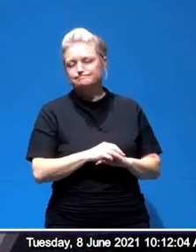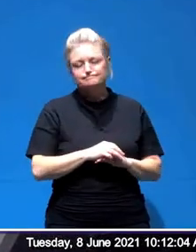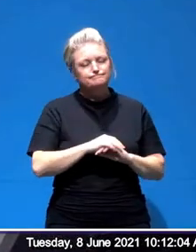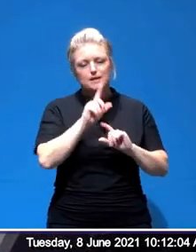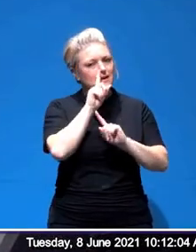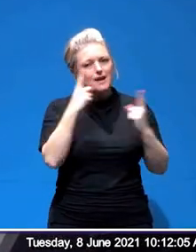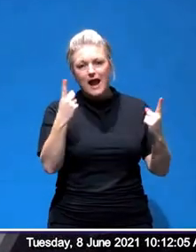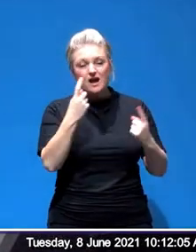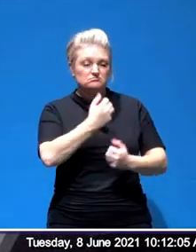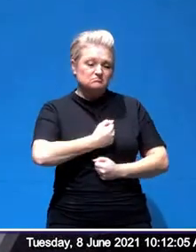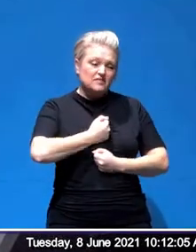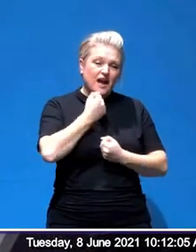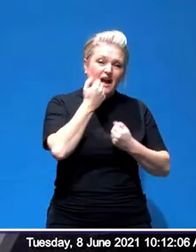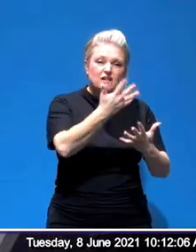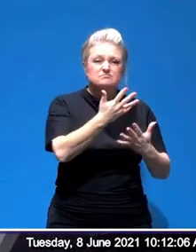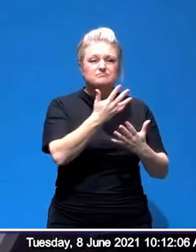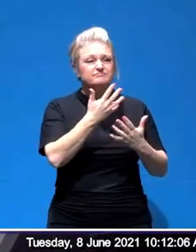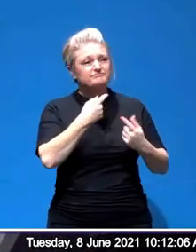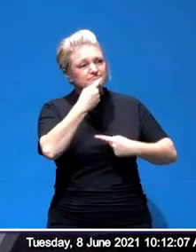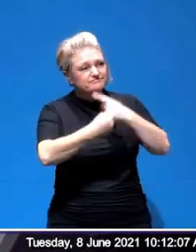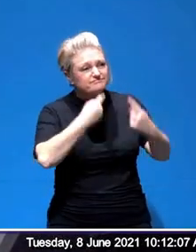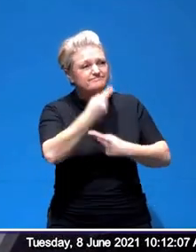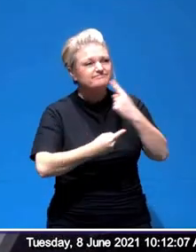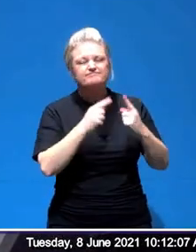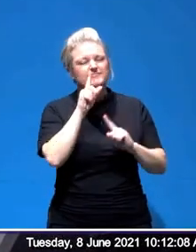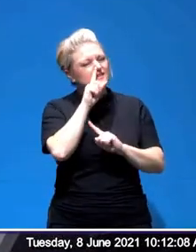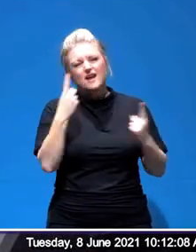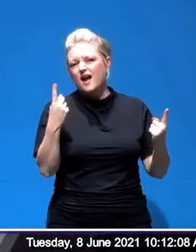meaningfully or have interactive conversations.